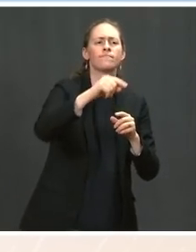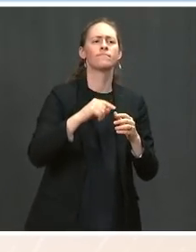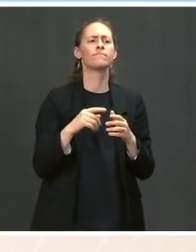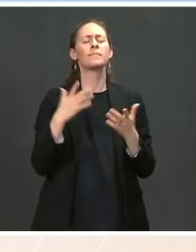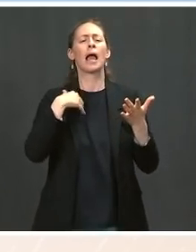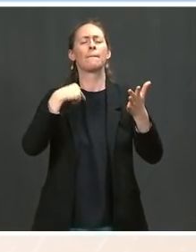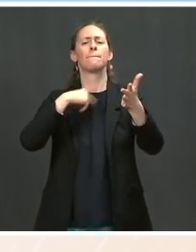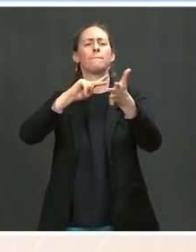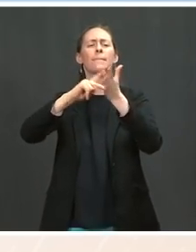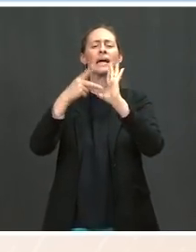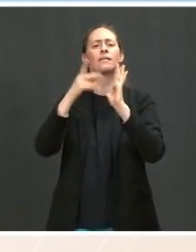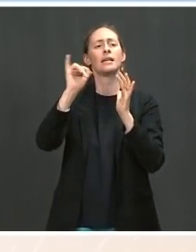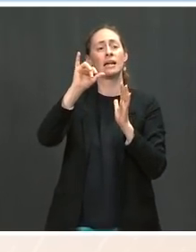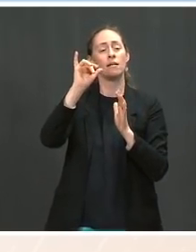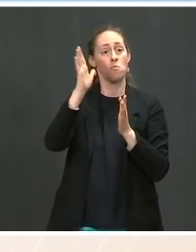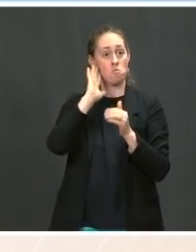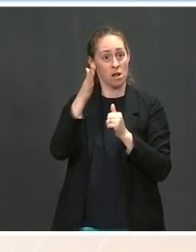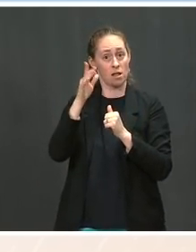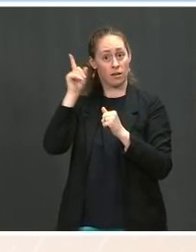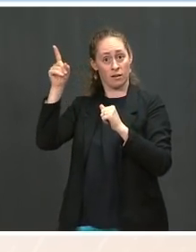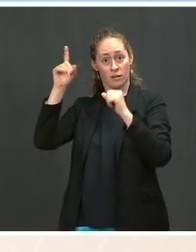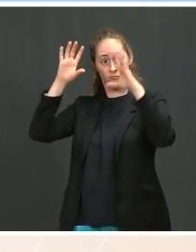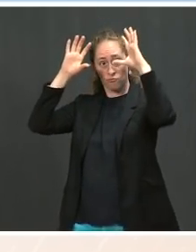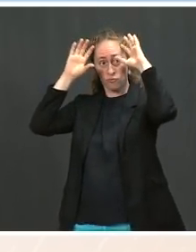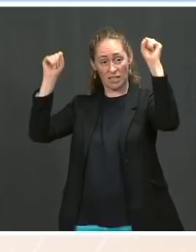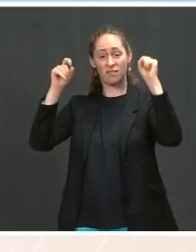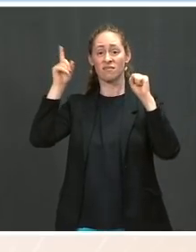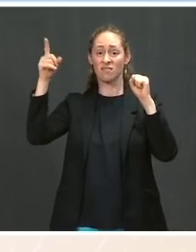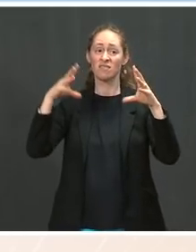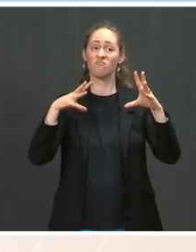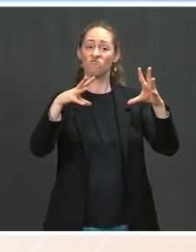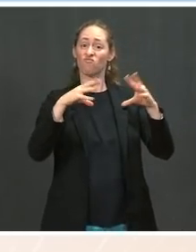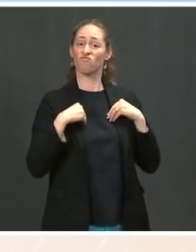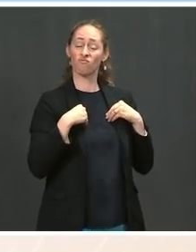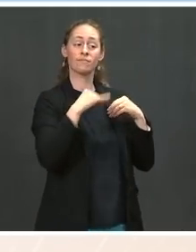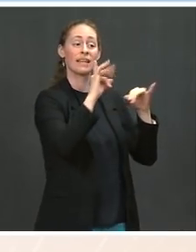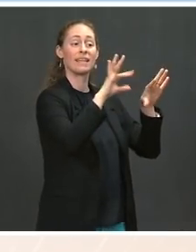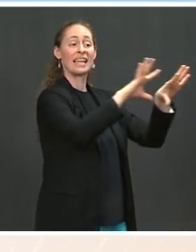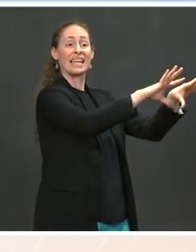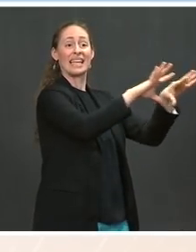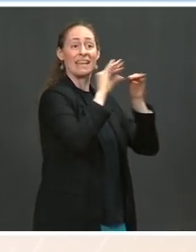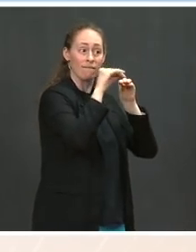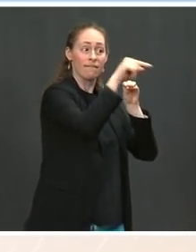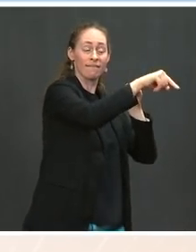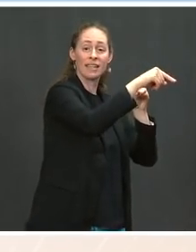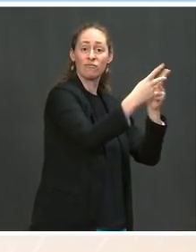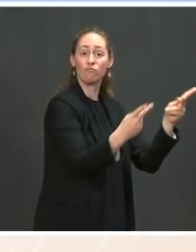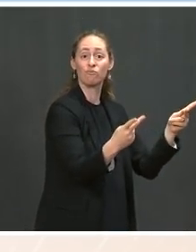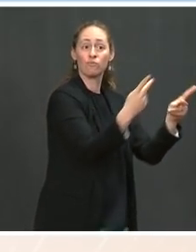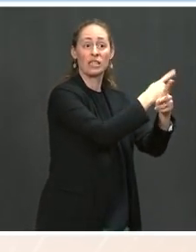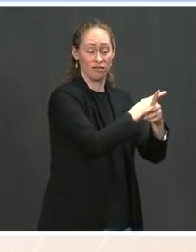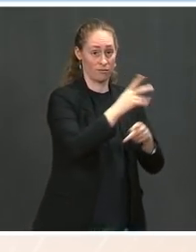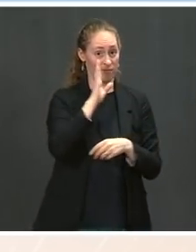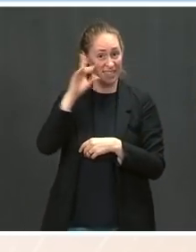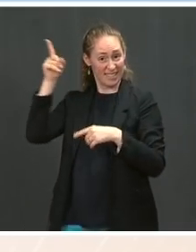if the U.S. is to pursue his priorities or the changing threat landscape? Ms. Psaki: I think you should look at it through the prism of the President